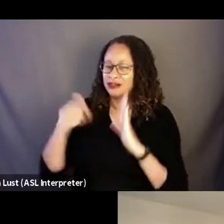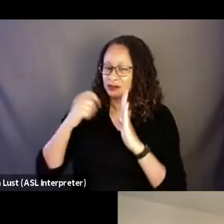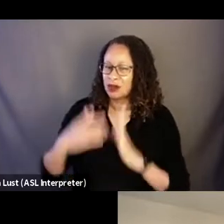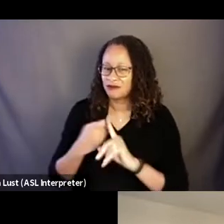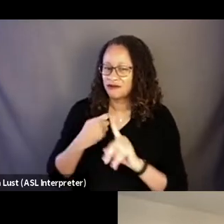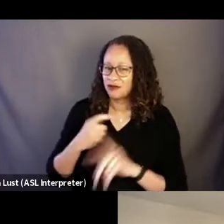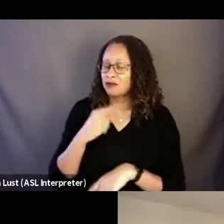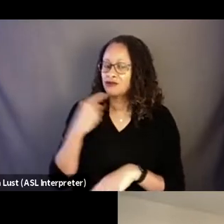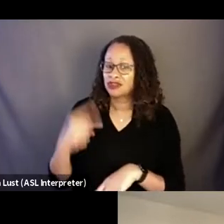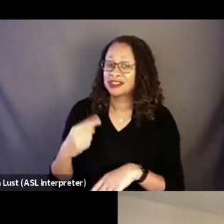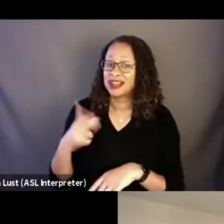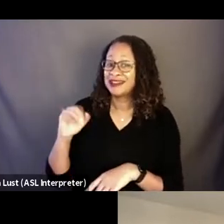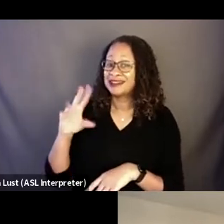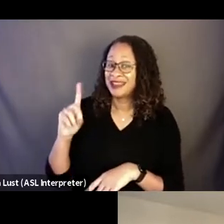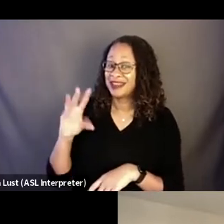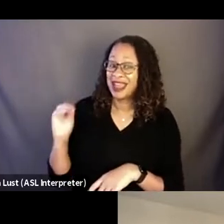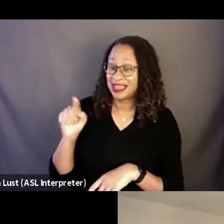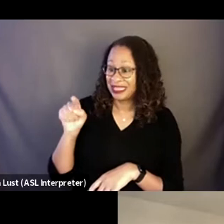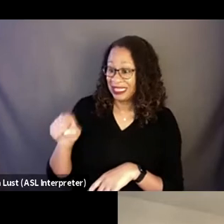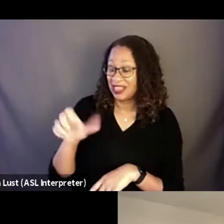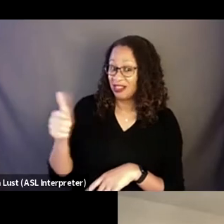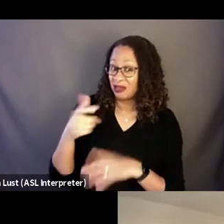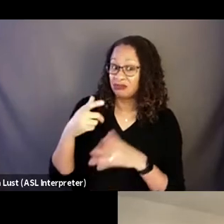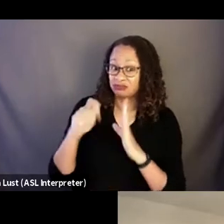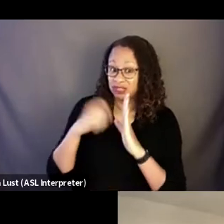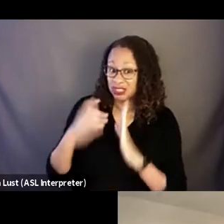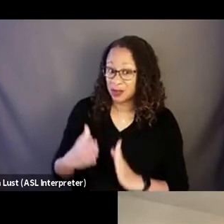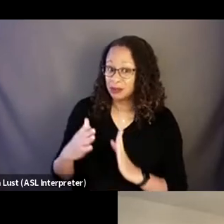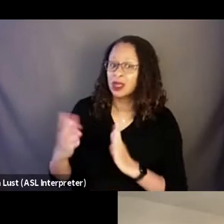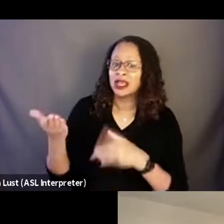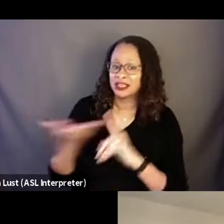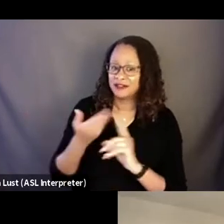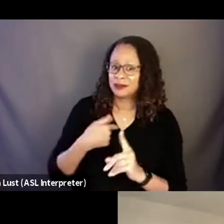David and him convinced me that actually being a part of this film is gonna be helpful